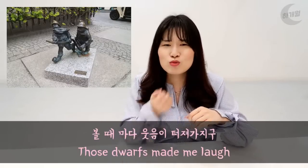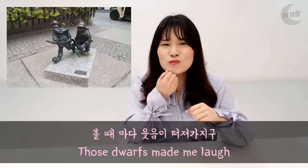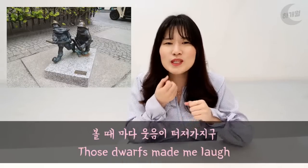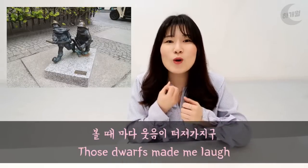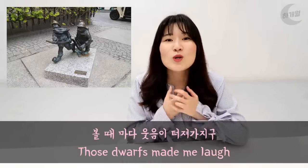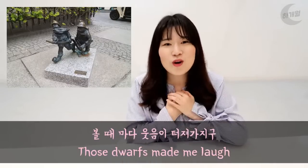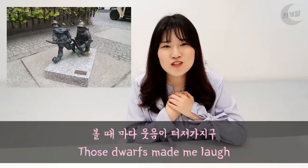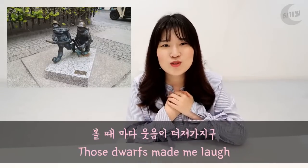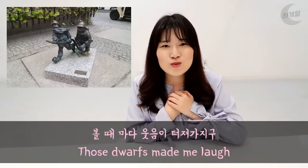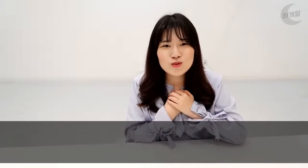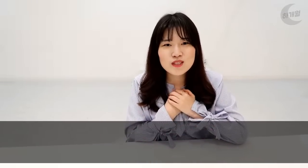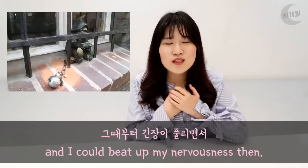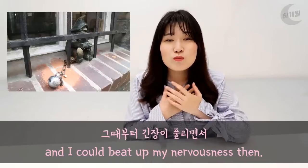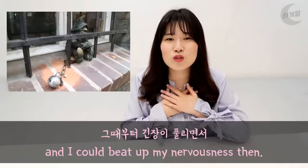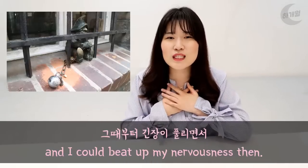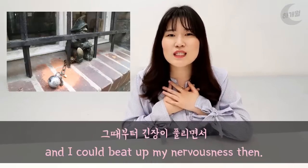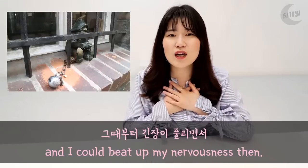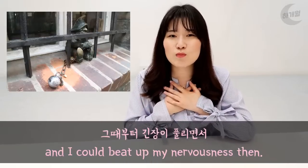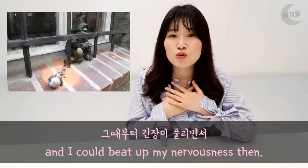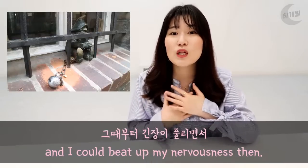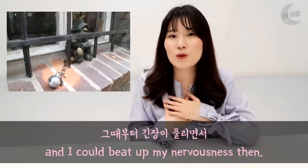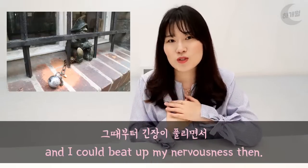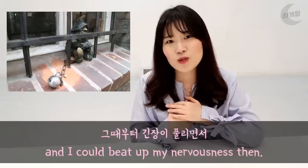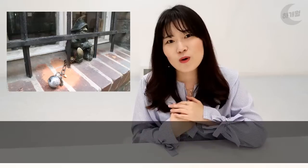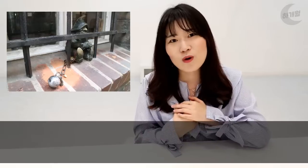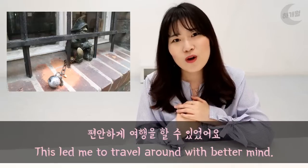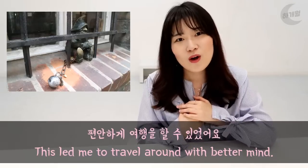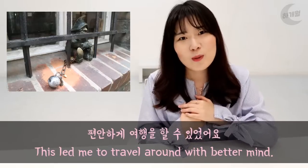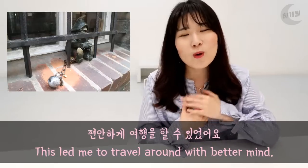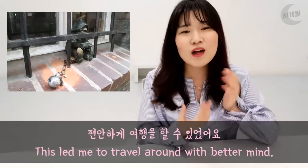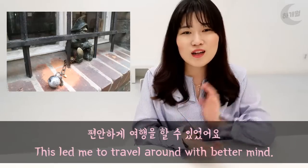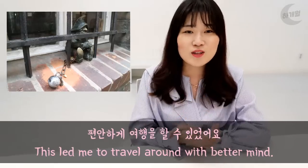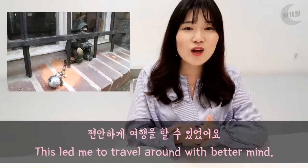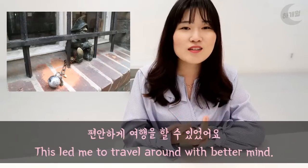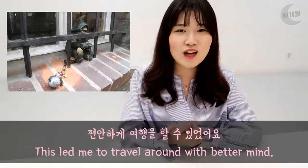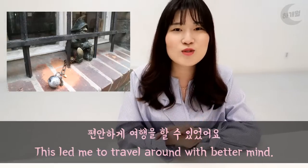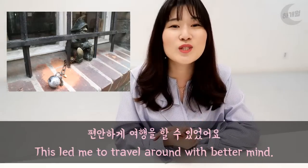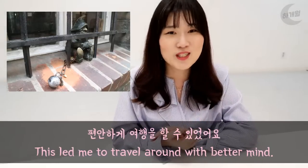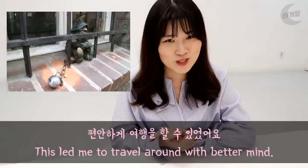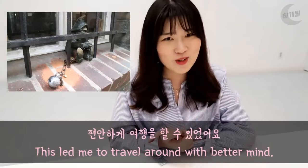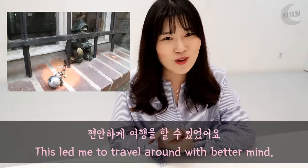Those dwarfs made me laugh and I could beat up my nervousness then. This led me to travel around with better mind.